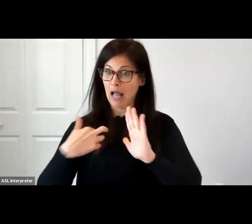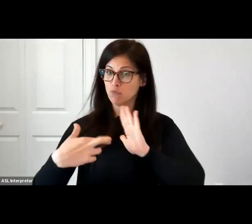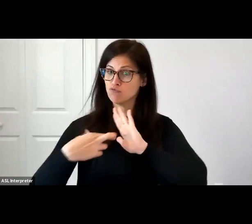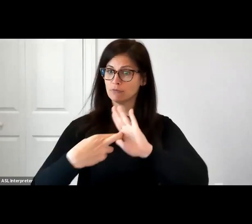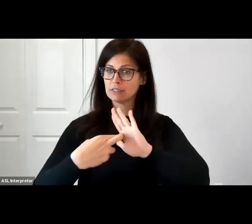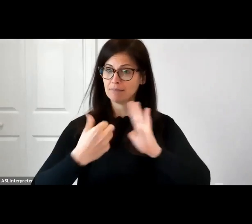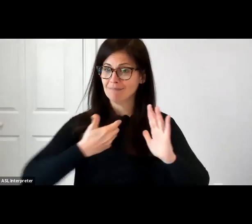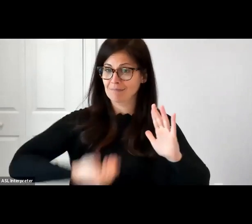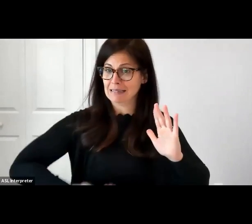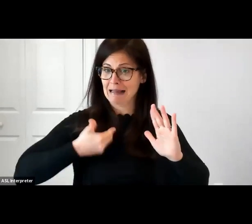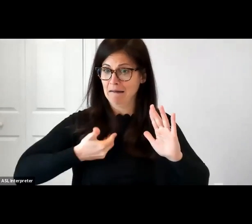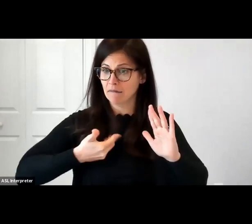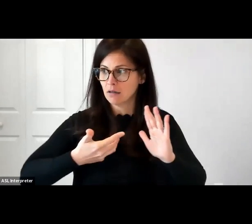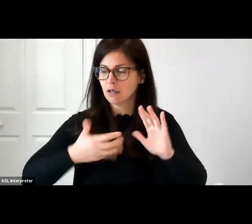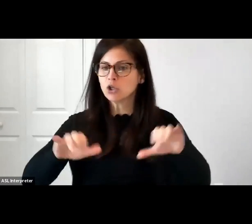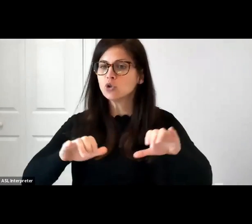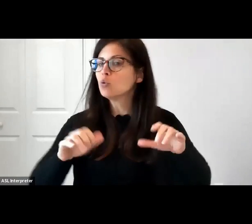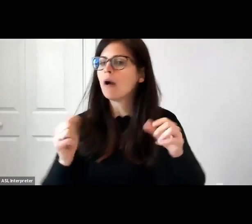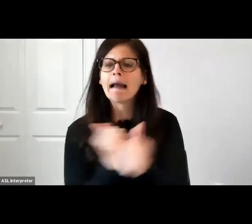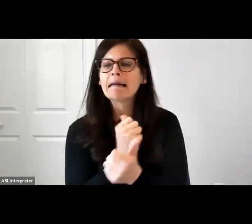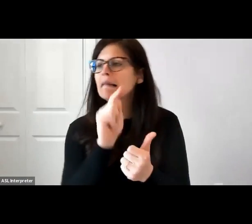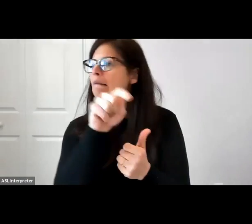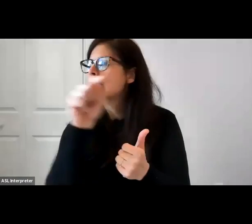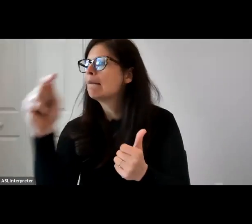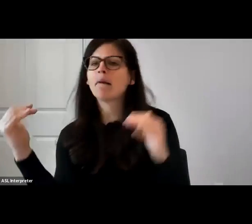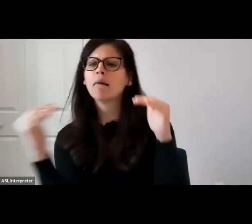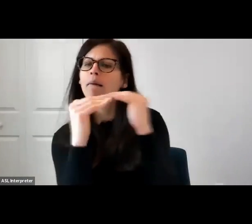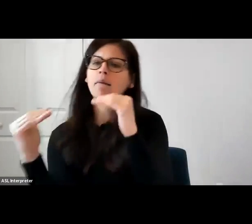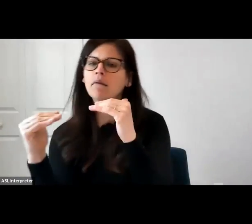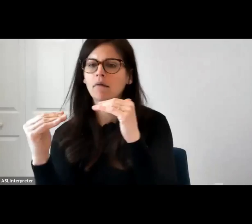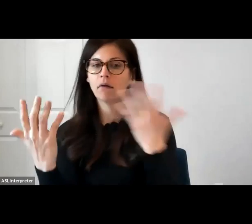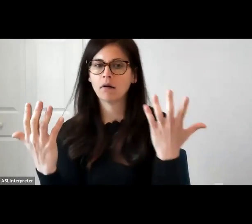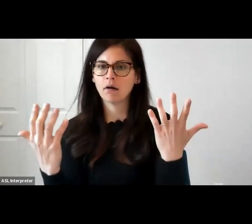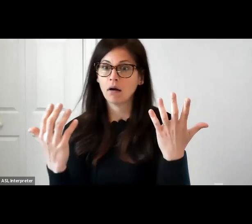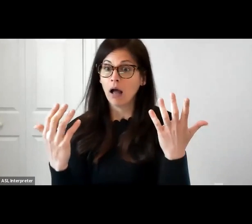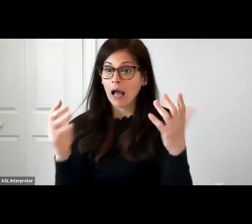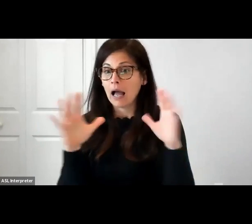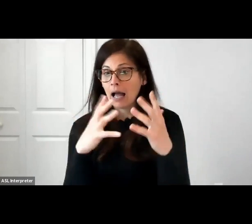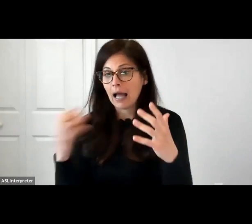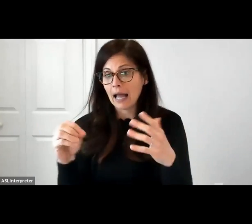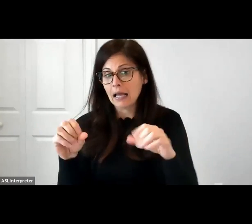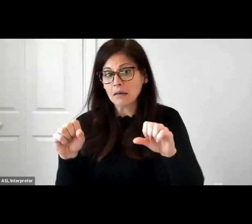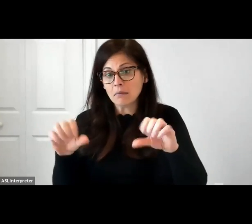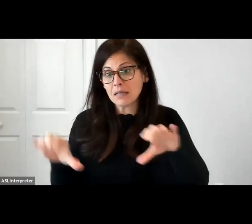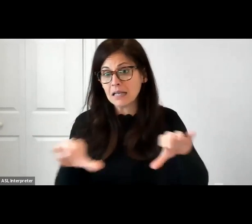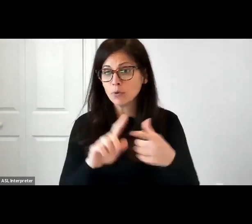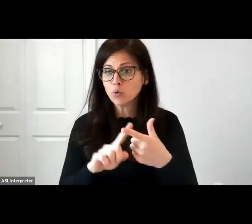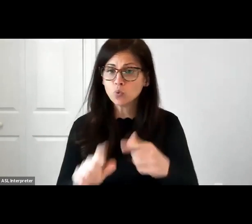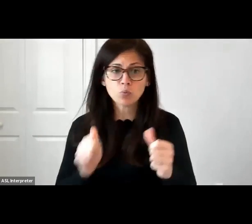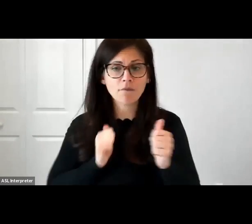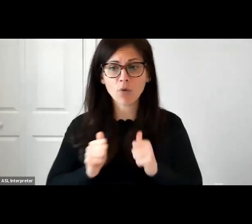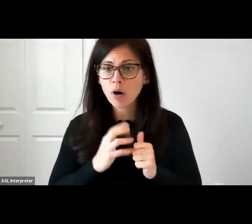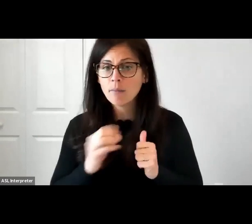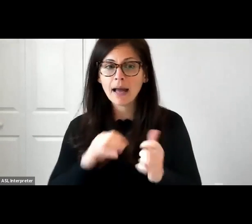can do anything that anyone can do. And being able to perform and I'm also studying music education,